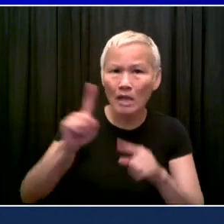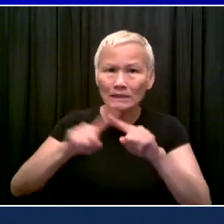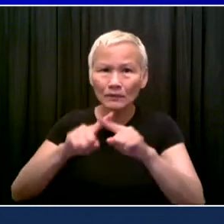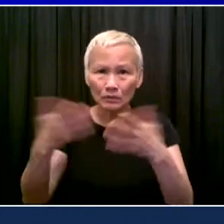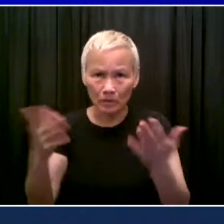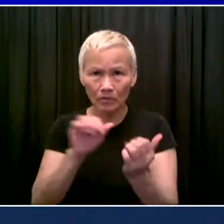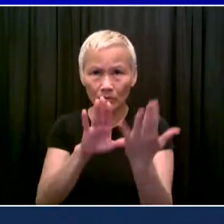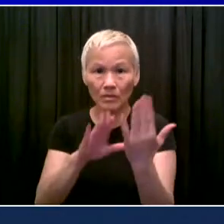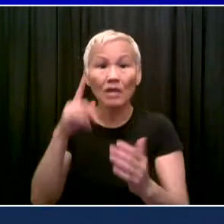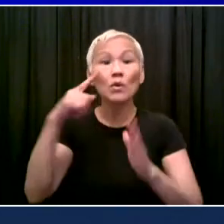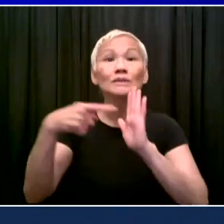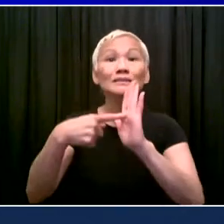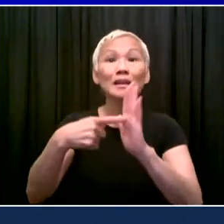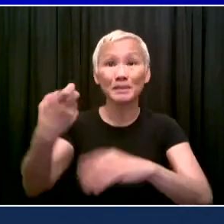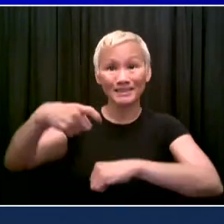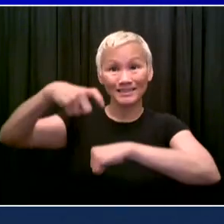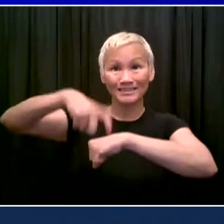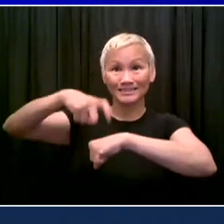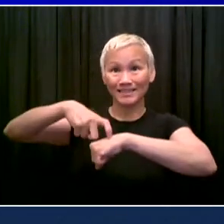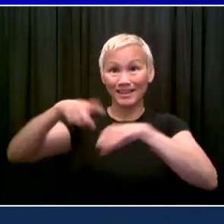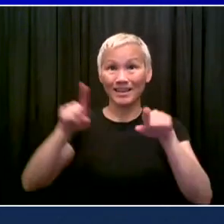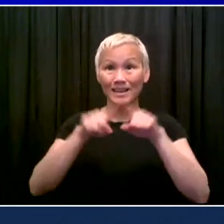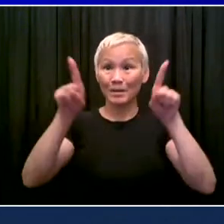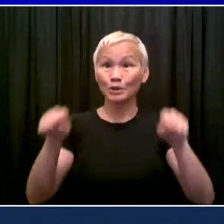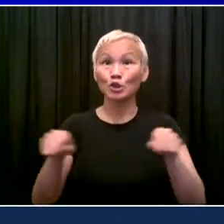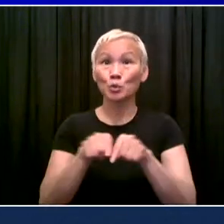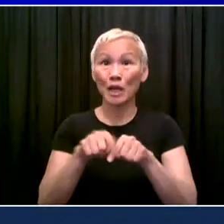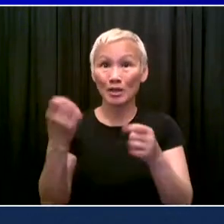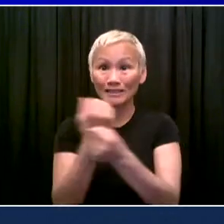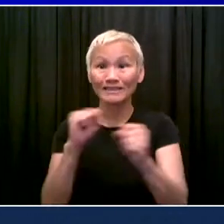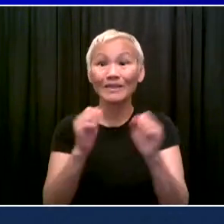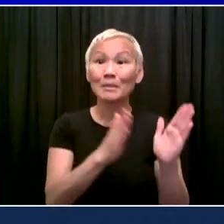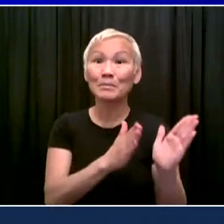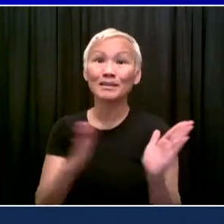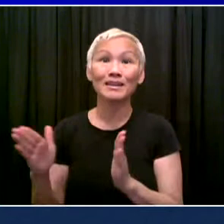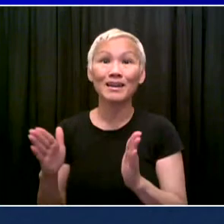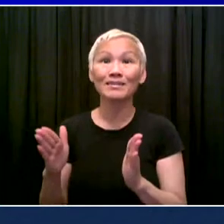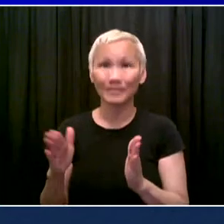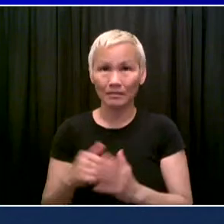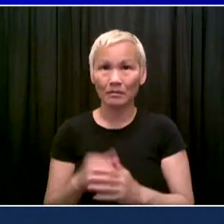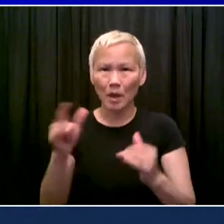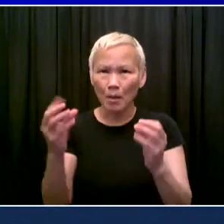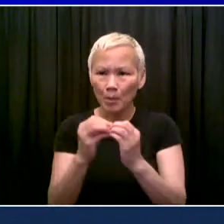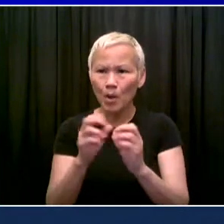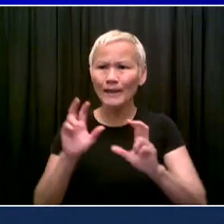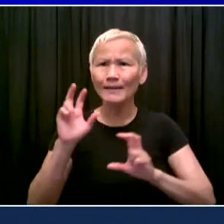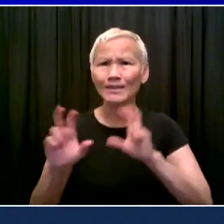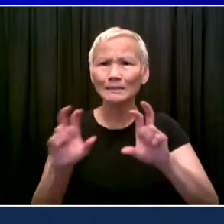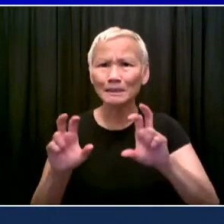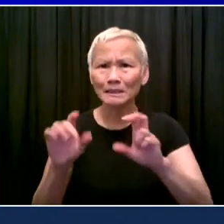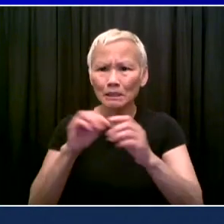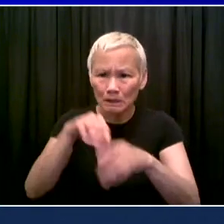GANG TAKDEOWNS WHICH YOU WILL HEAR FROM THE COMMISSIONER. AT TIMES SQUARE